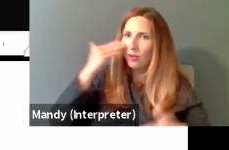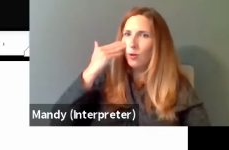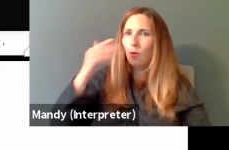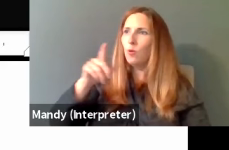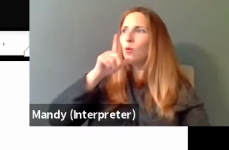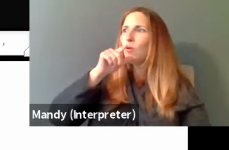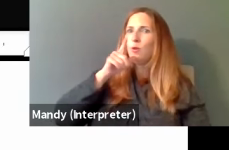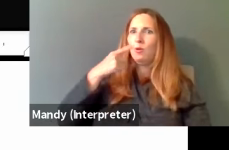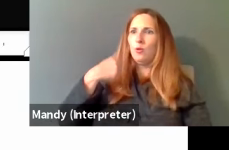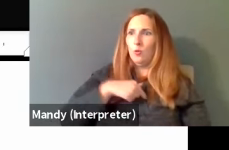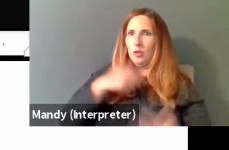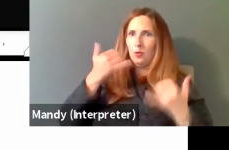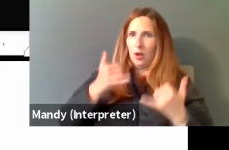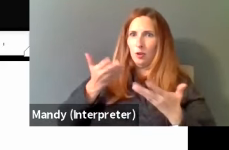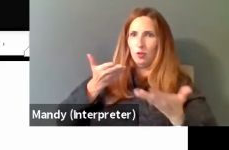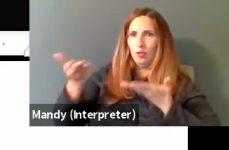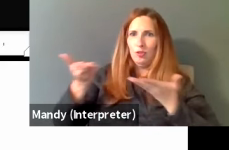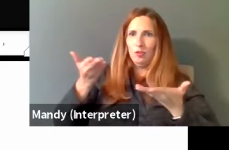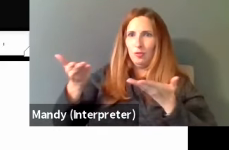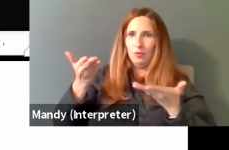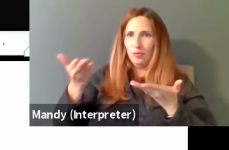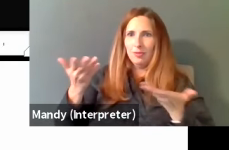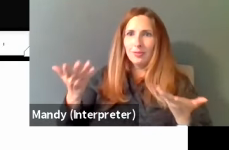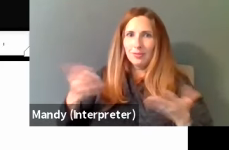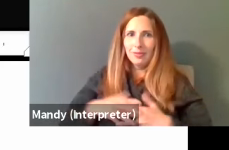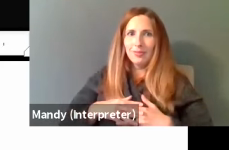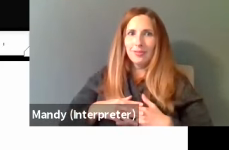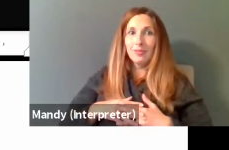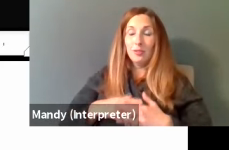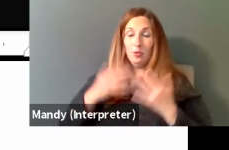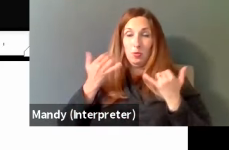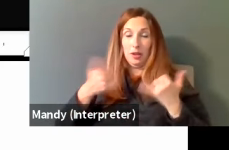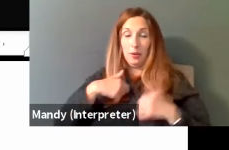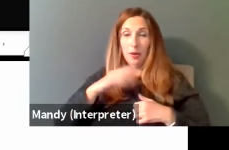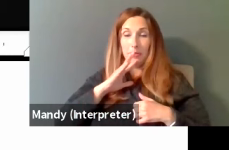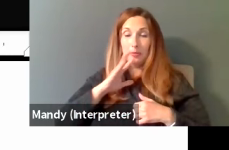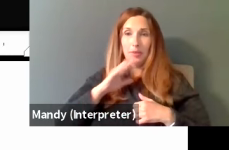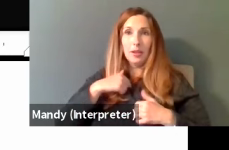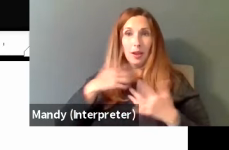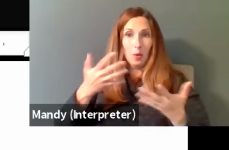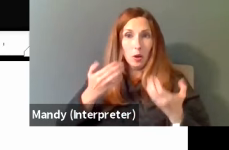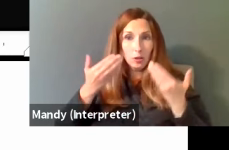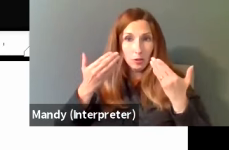you are currently serving in your organization? So, as I'm speaking, I want you to take a few minutes